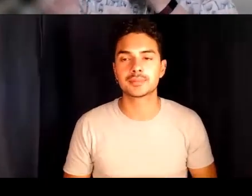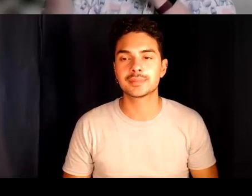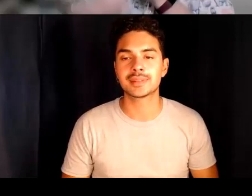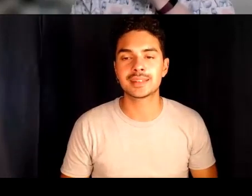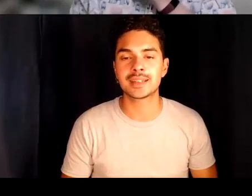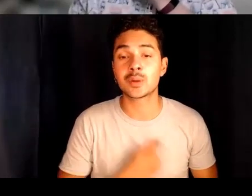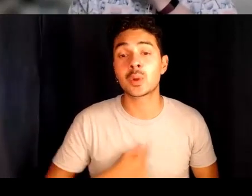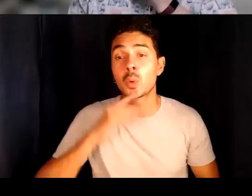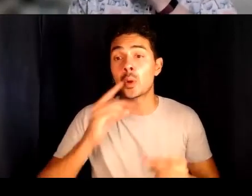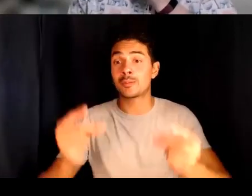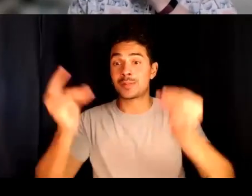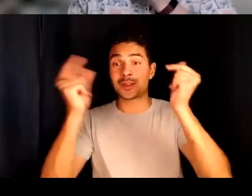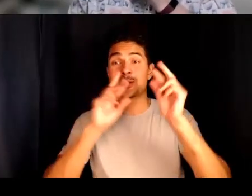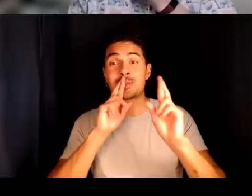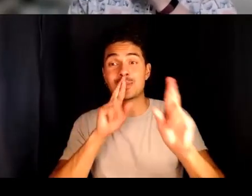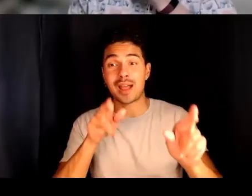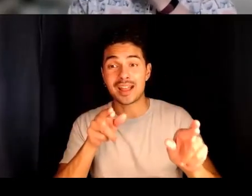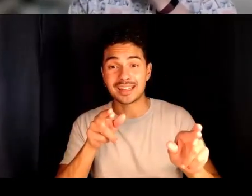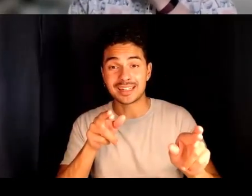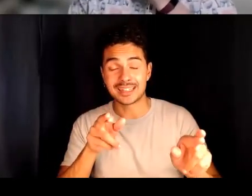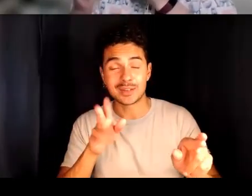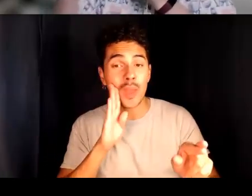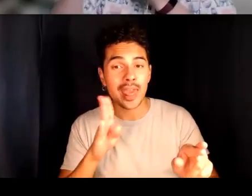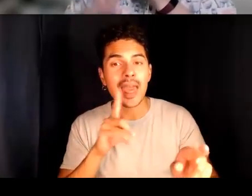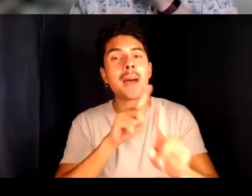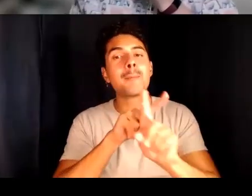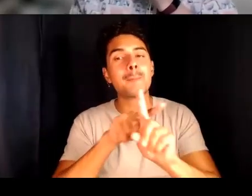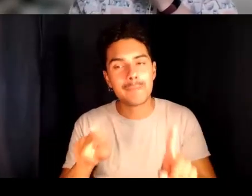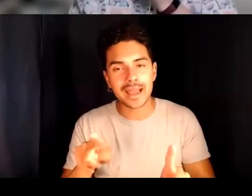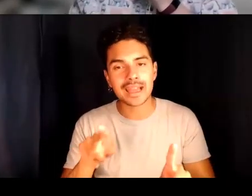but respond thoughtfully and take a second,